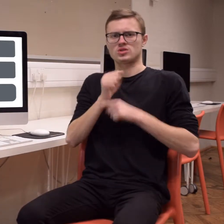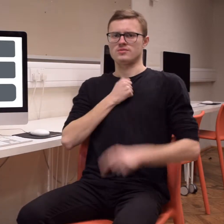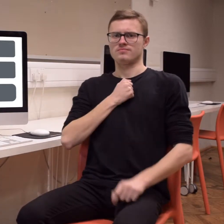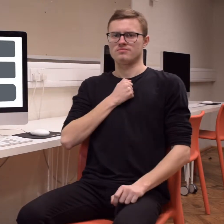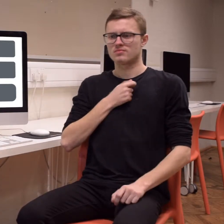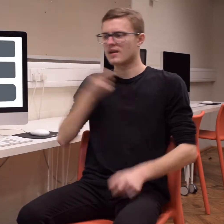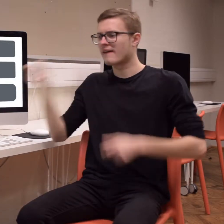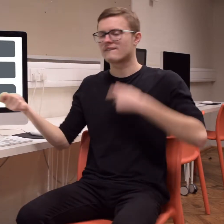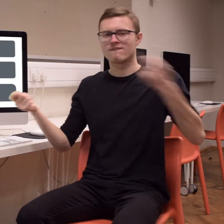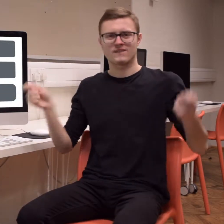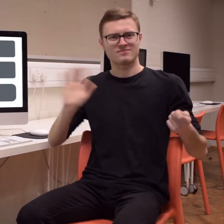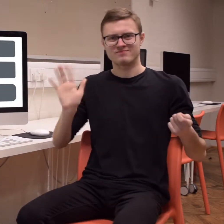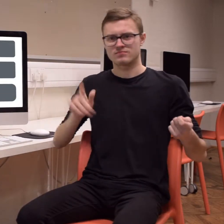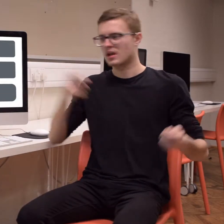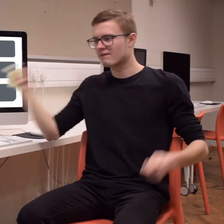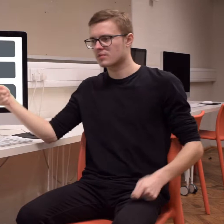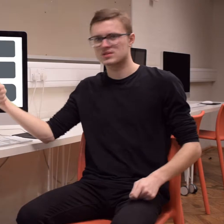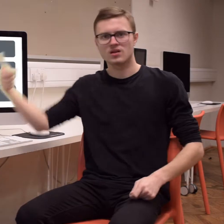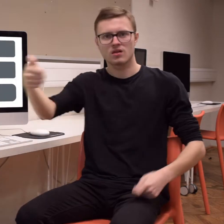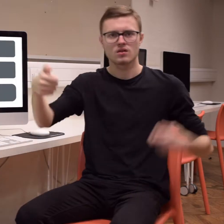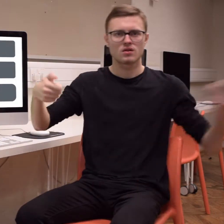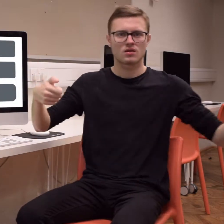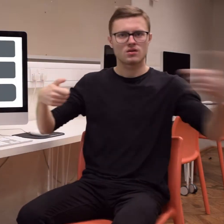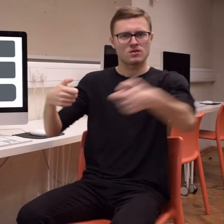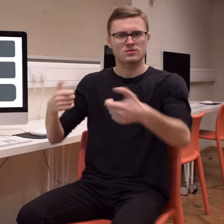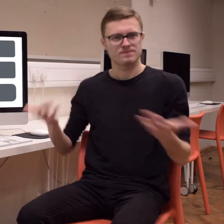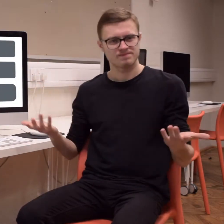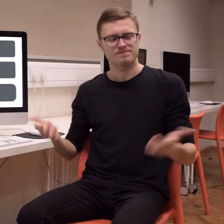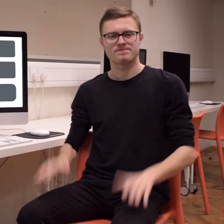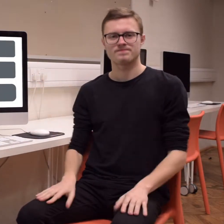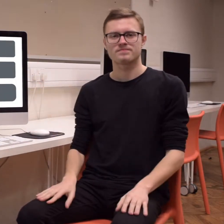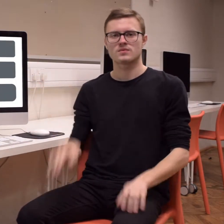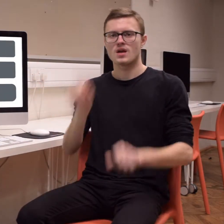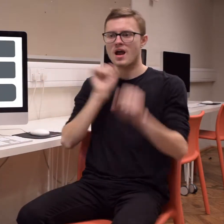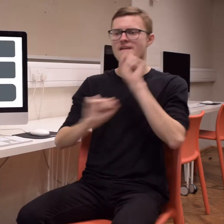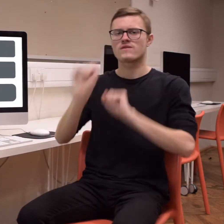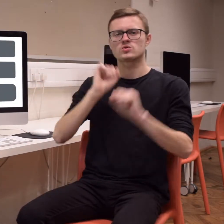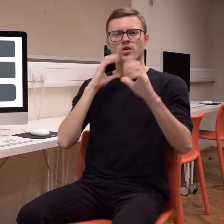your phone so no one can use it to impersonate you. Avoid further communication - If you are